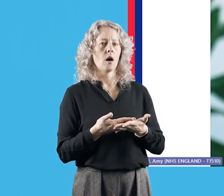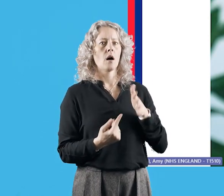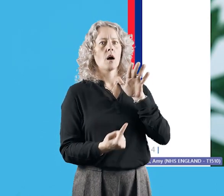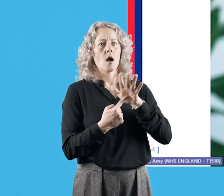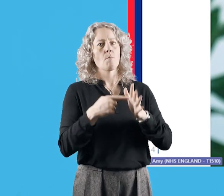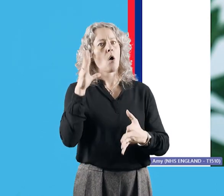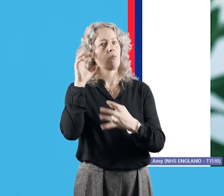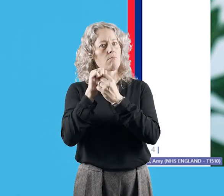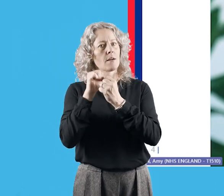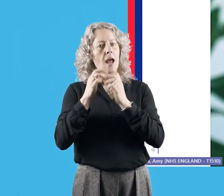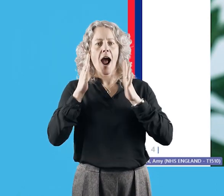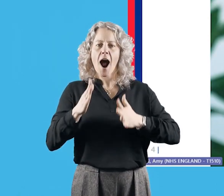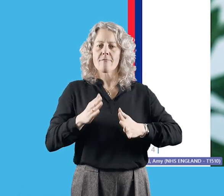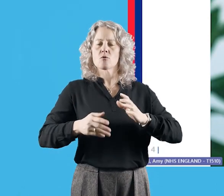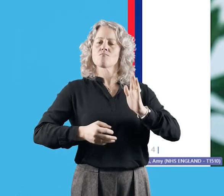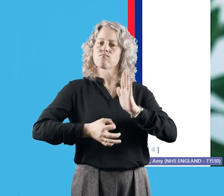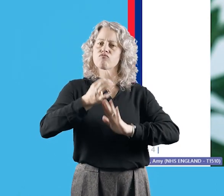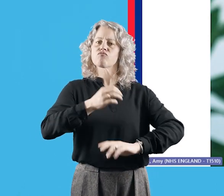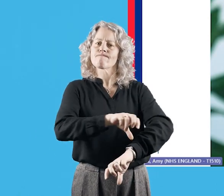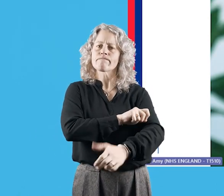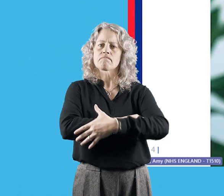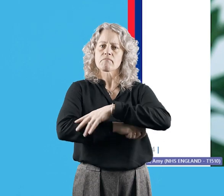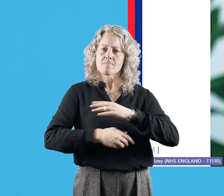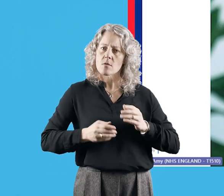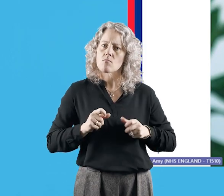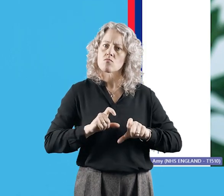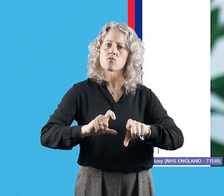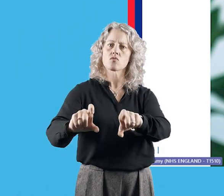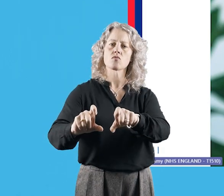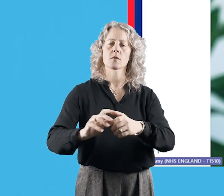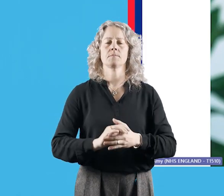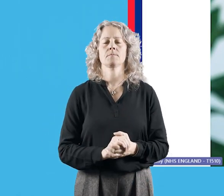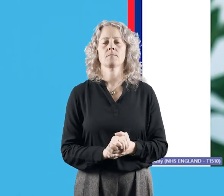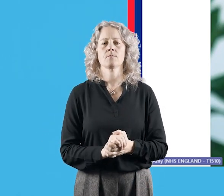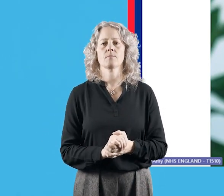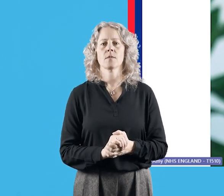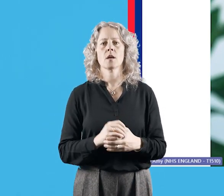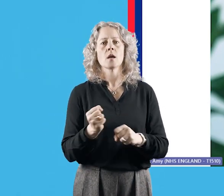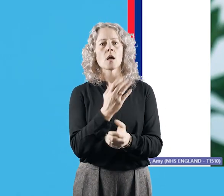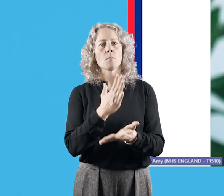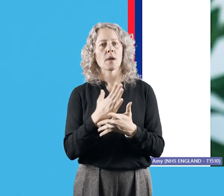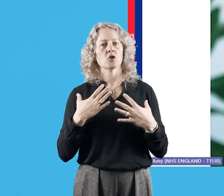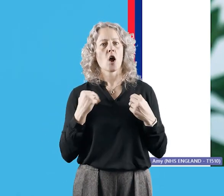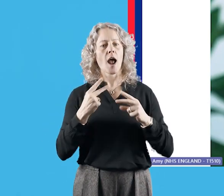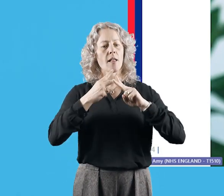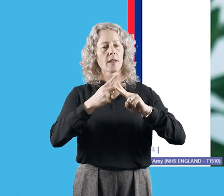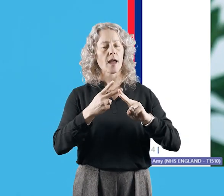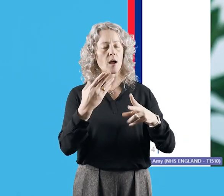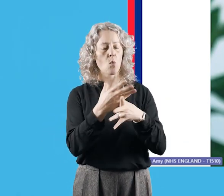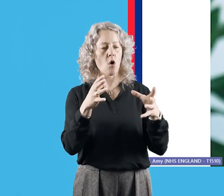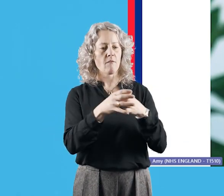continue to drive improvements to health and care services. Ensuring that our health and care workforce are empowered